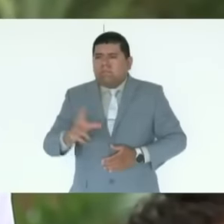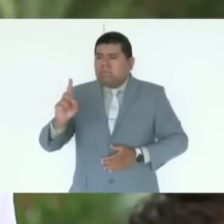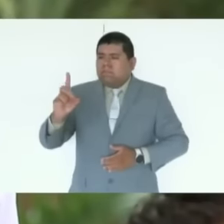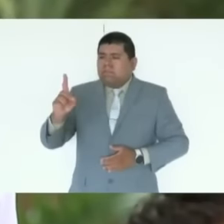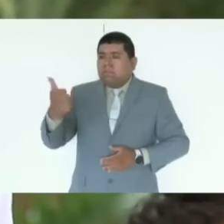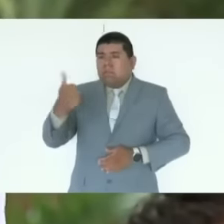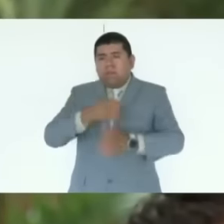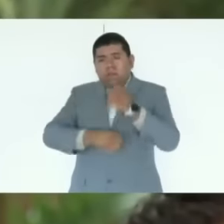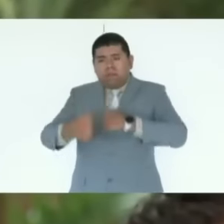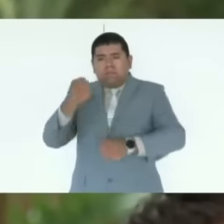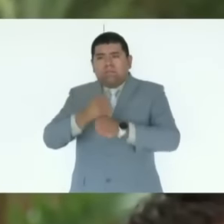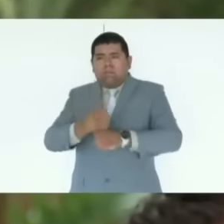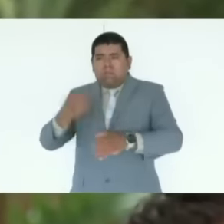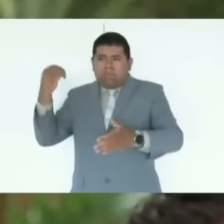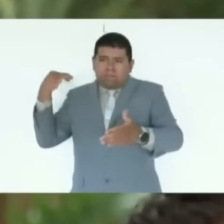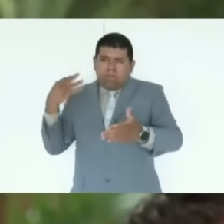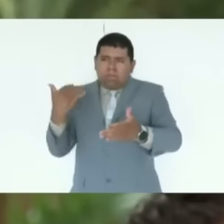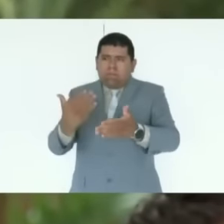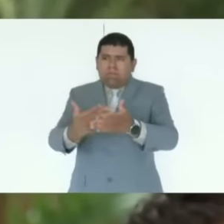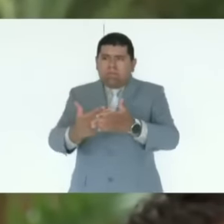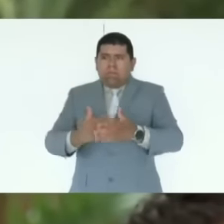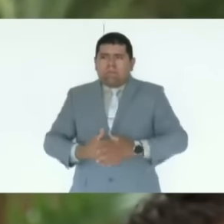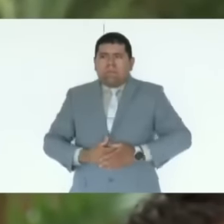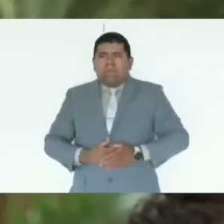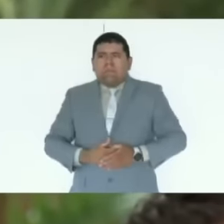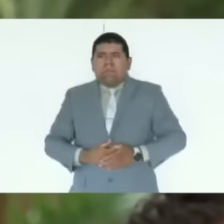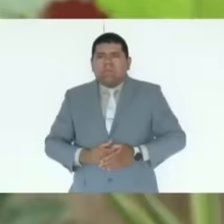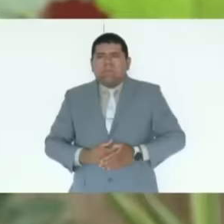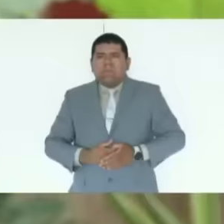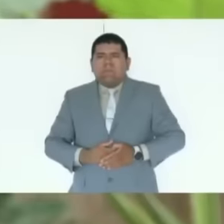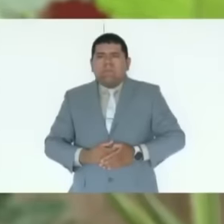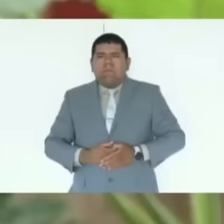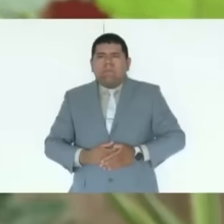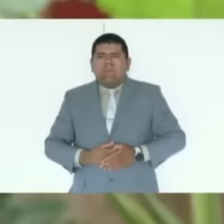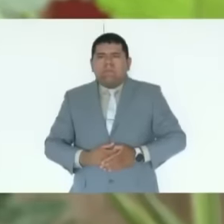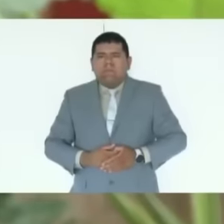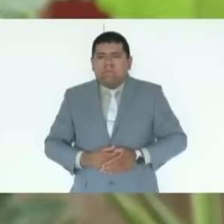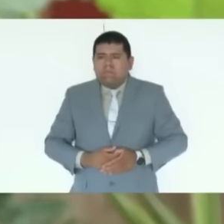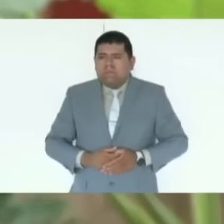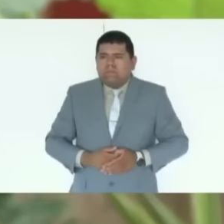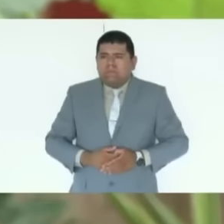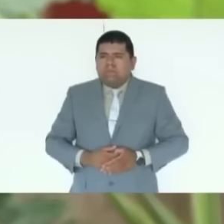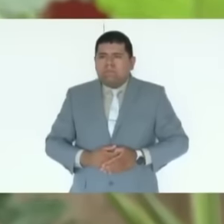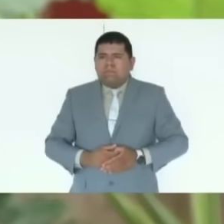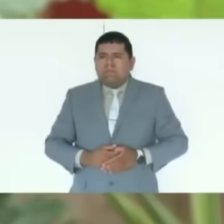years of predominance of a surrendering anti-popular policy